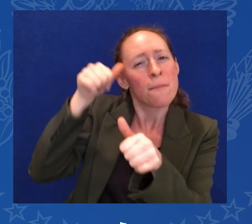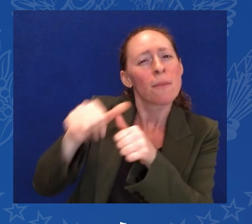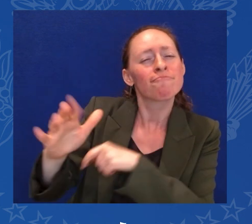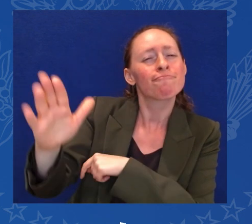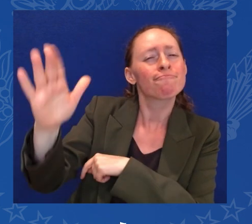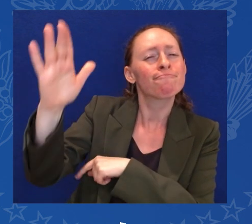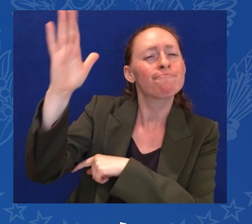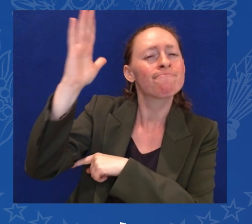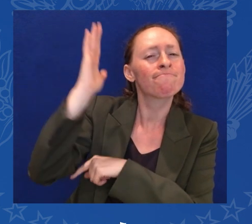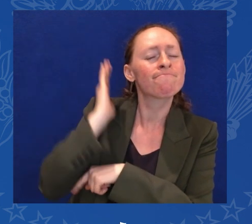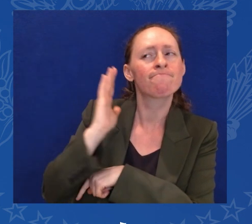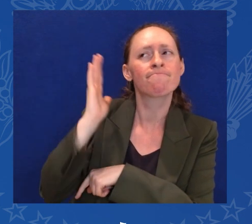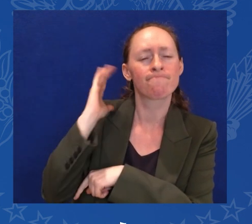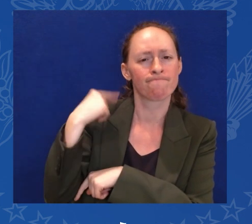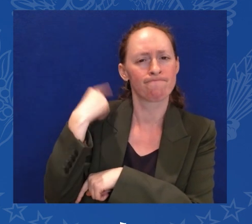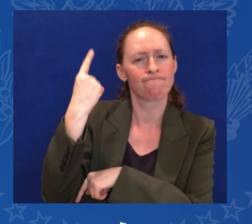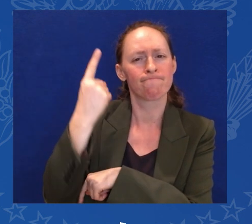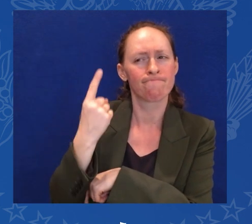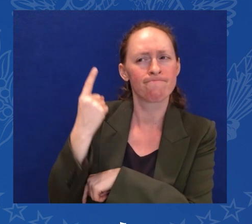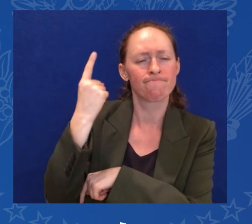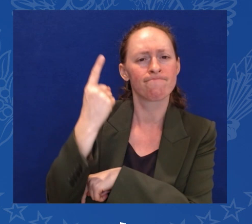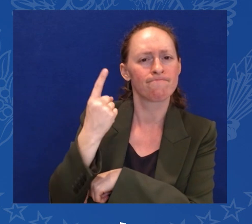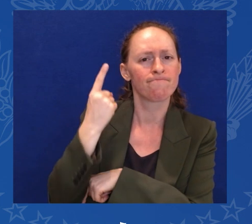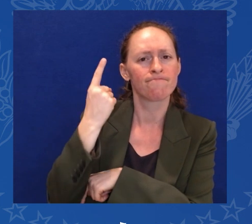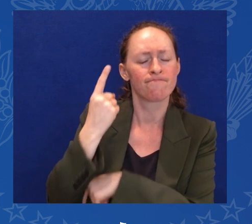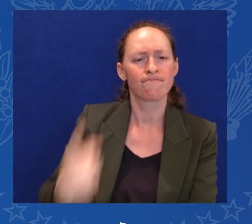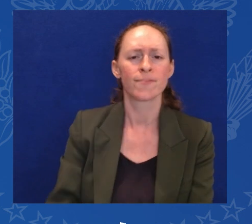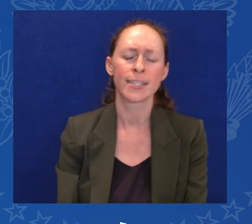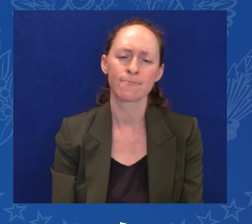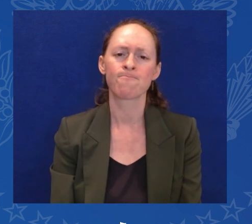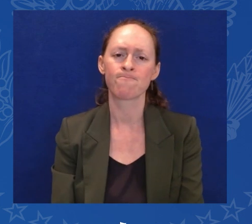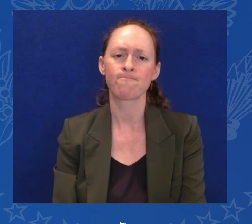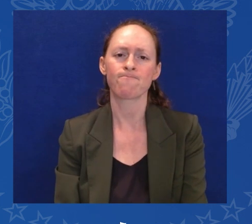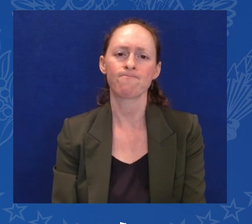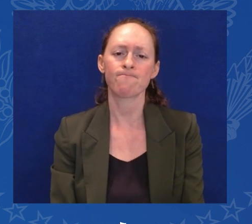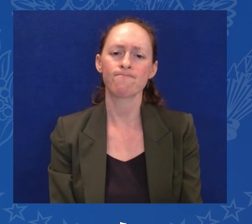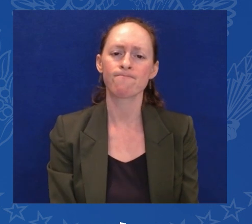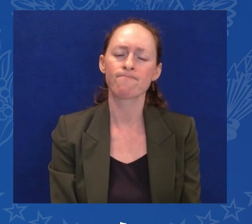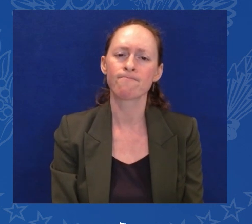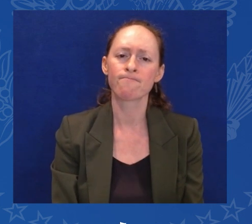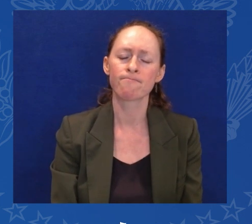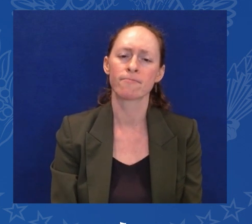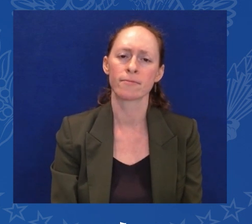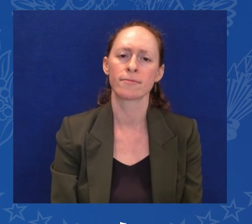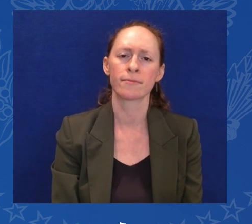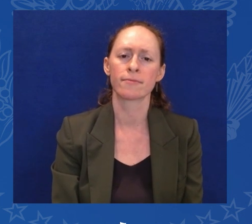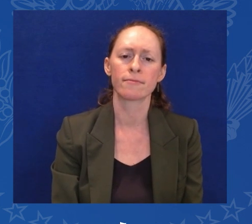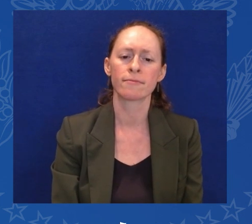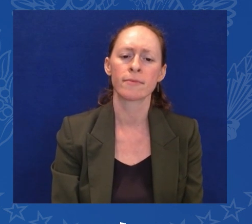as mother's courage to find faith in pain, purpose in pain.